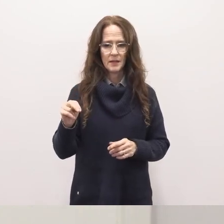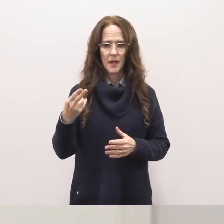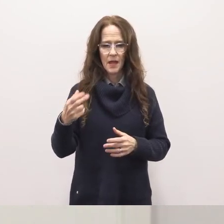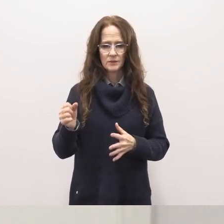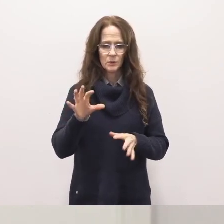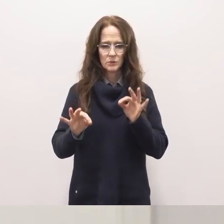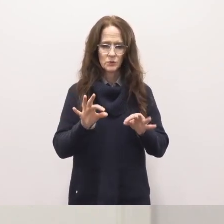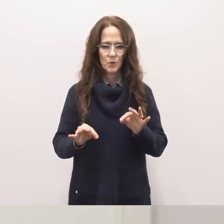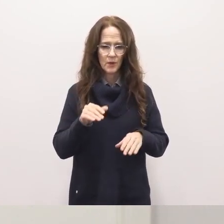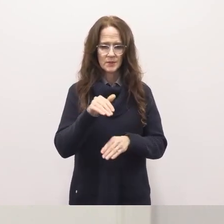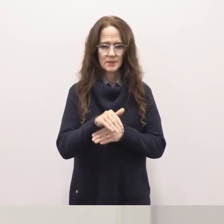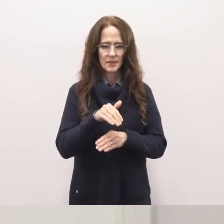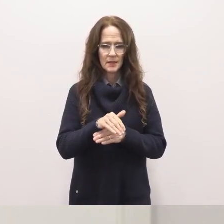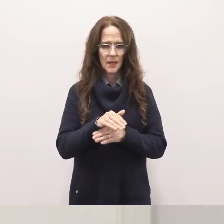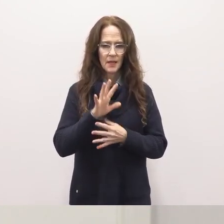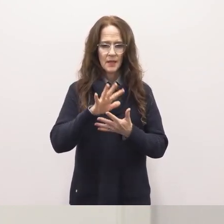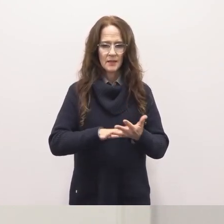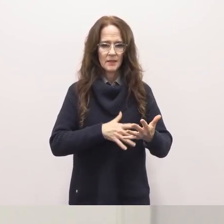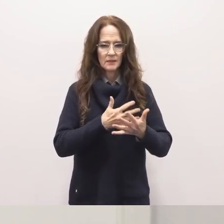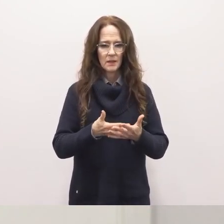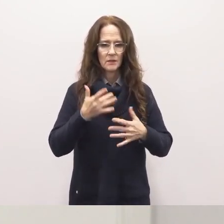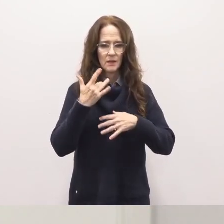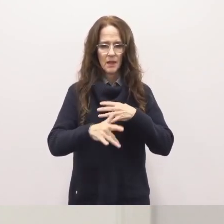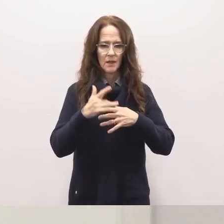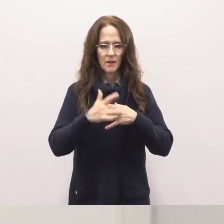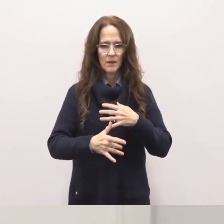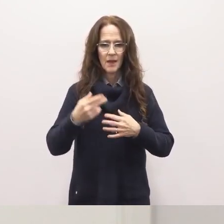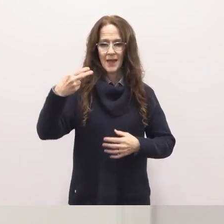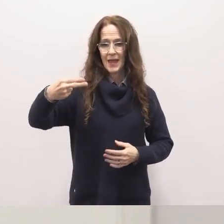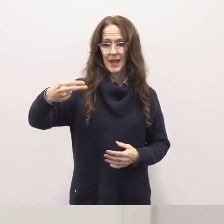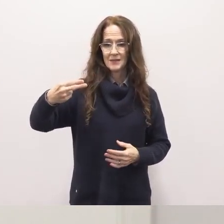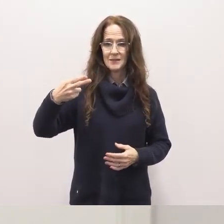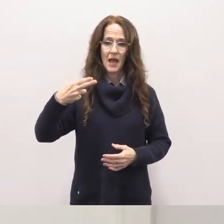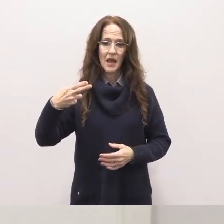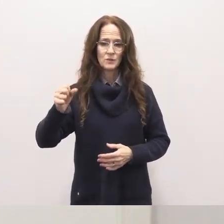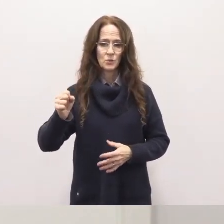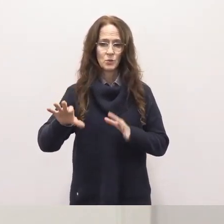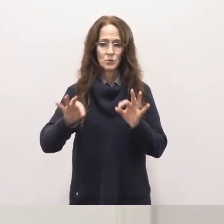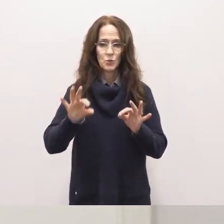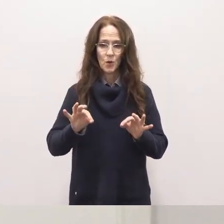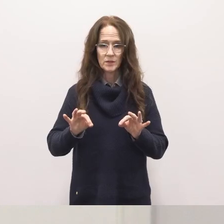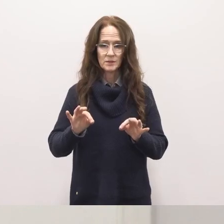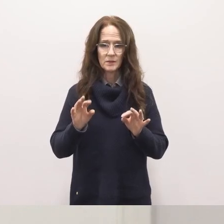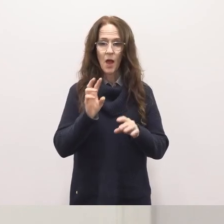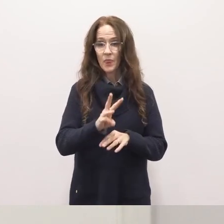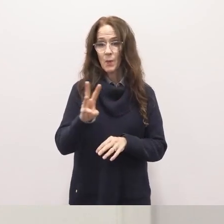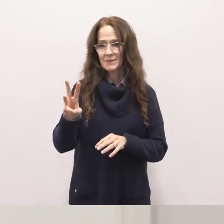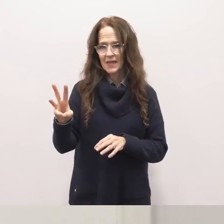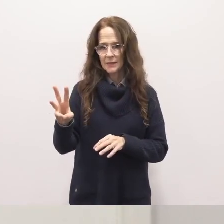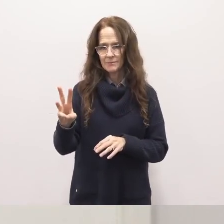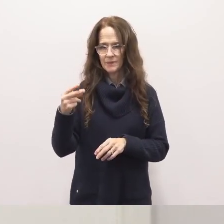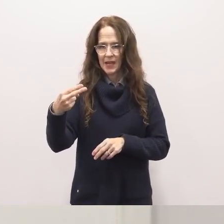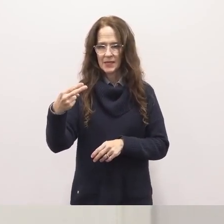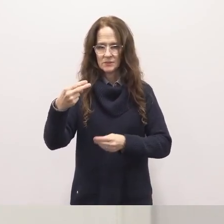so that schedule is available under H, High School Choice, on our district website. Thank you for featuring them.